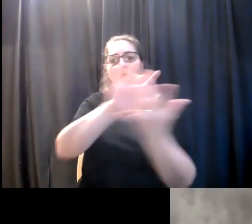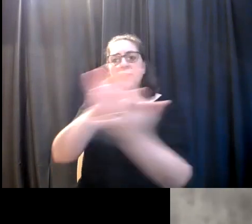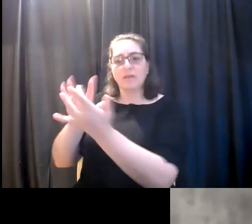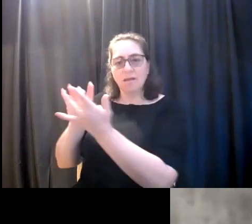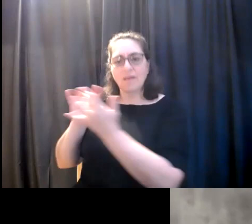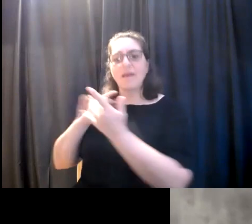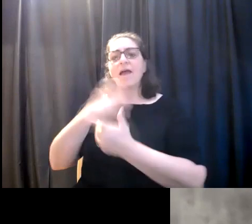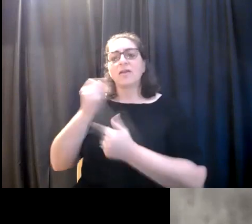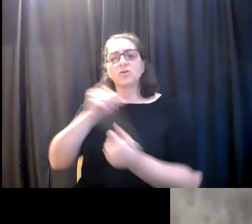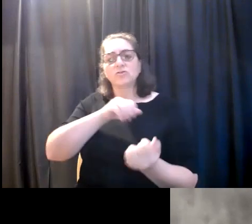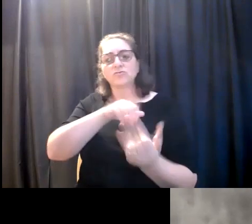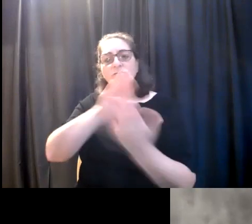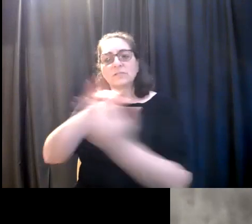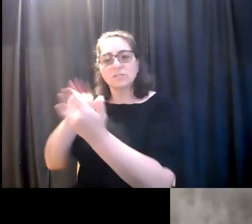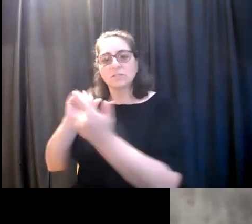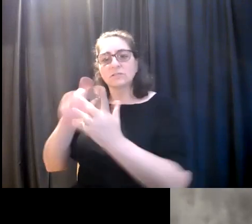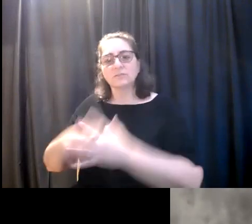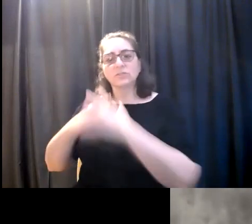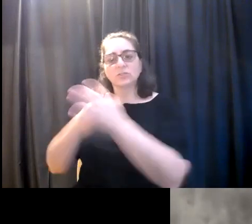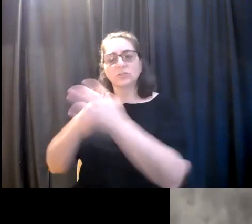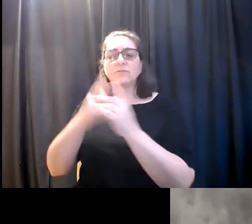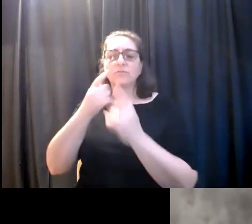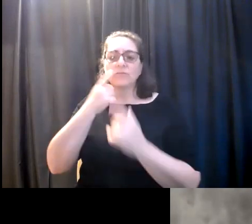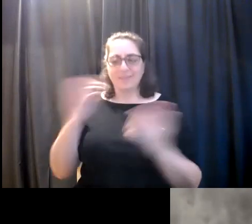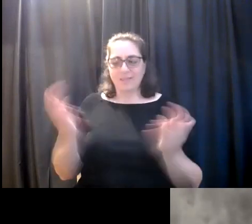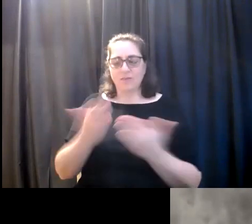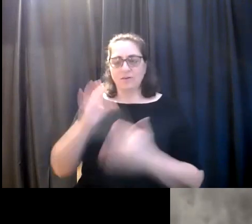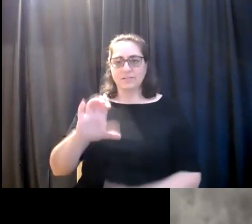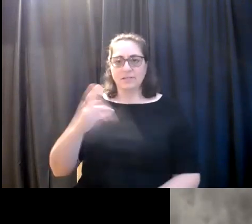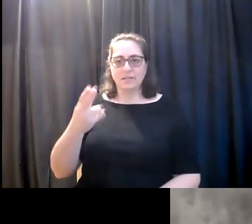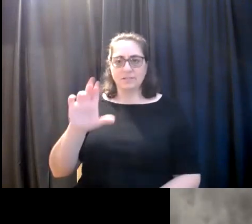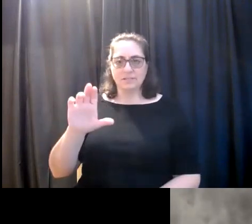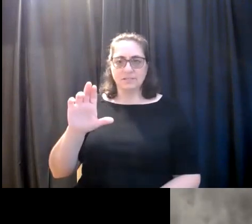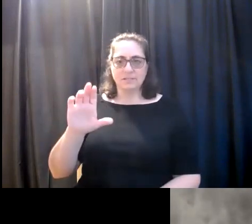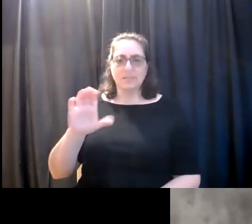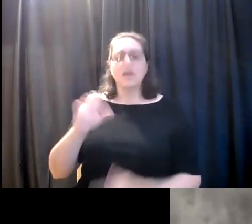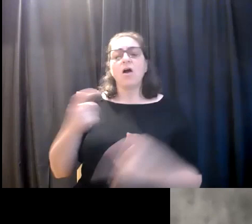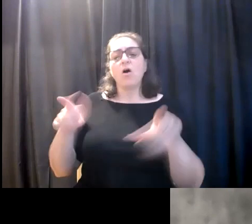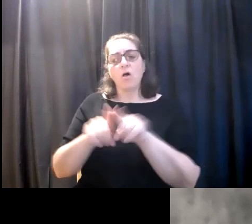and I hope to provide ideas and insights on how to optimized your health care experience.